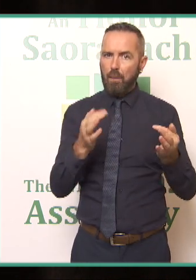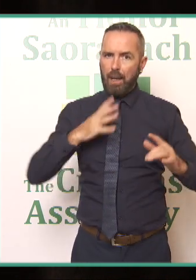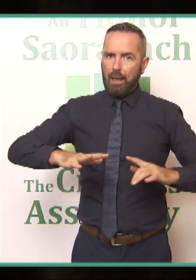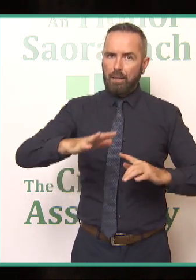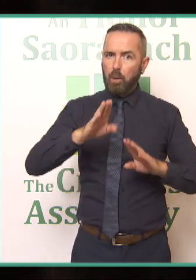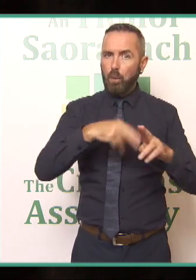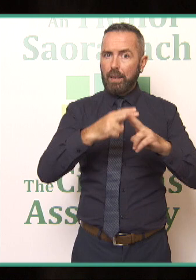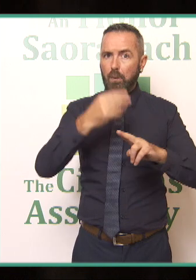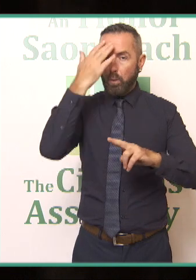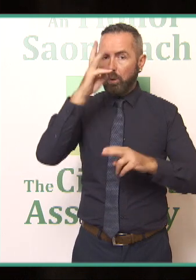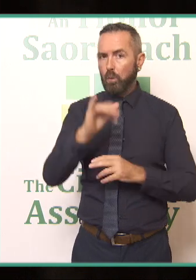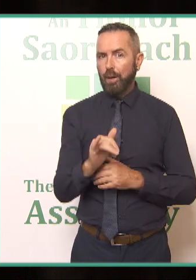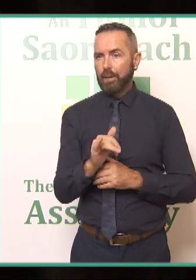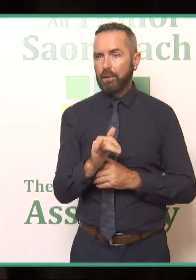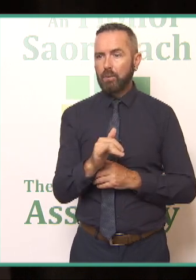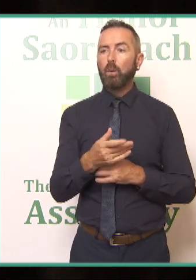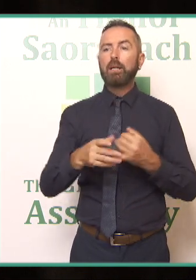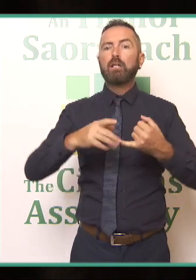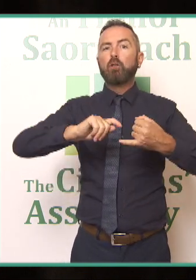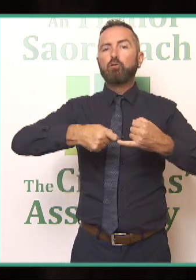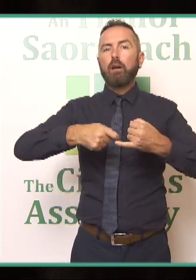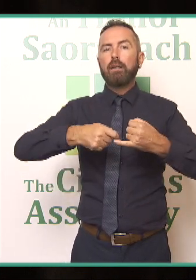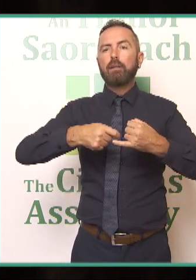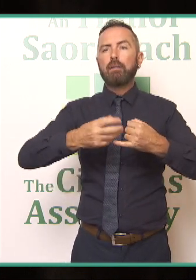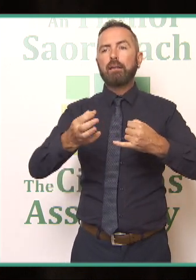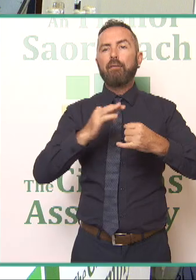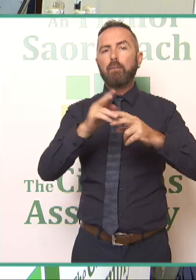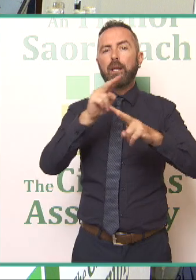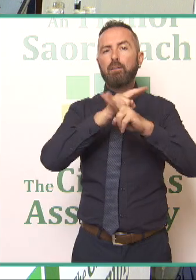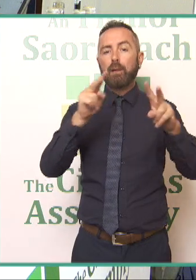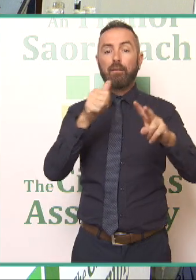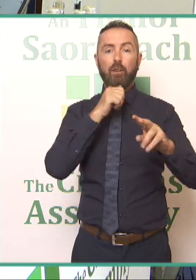trying to get inside the minds of these people so first of all farming is a business is this family